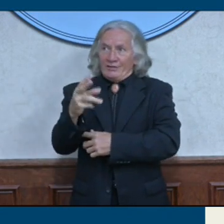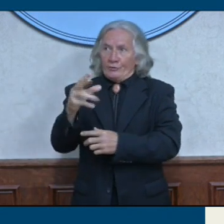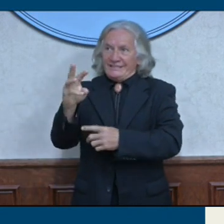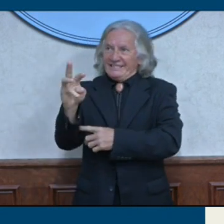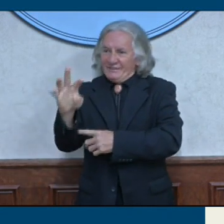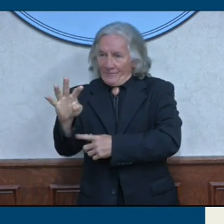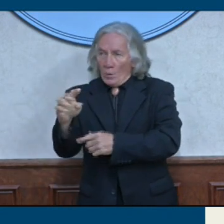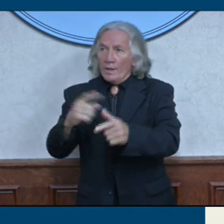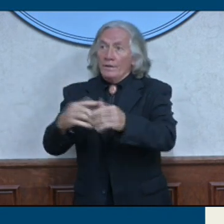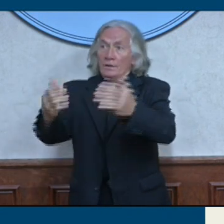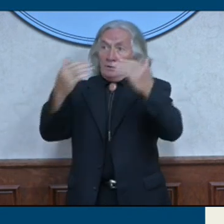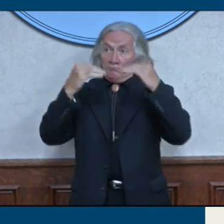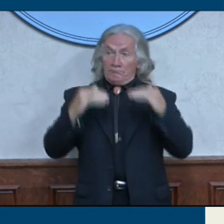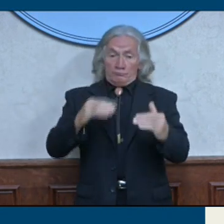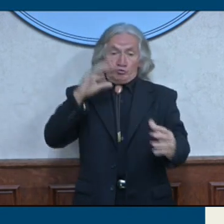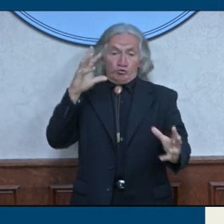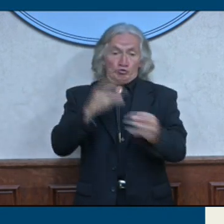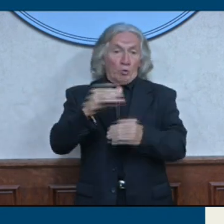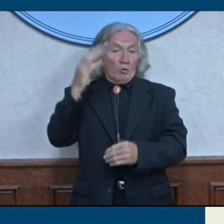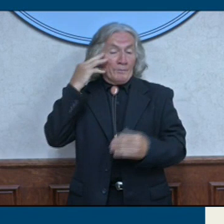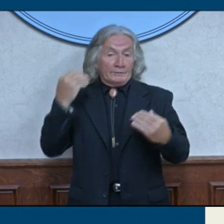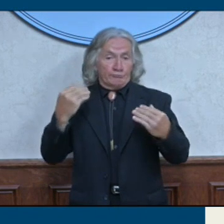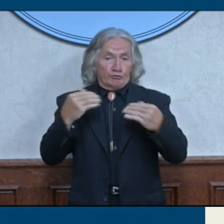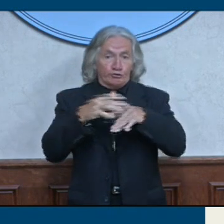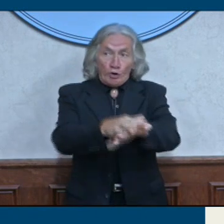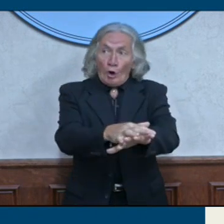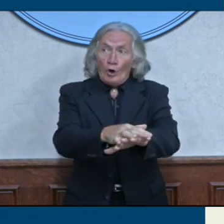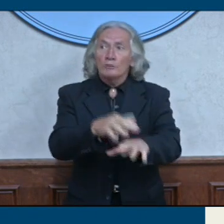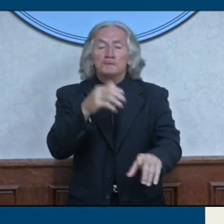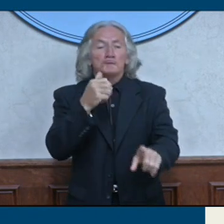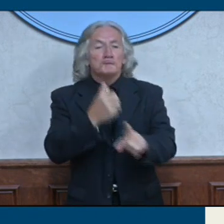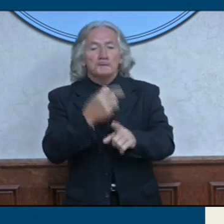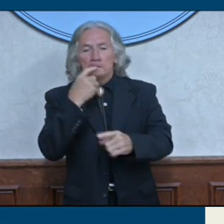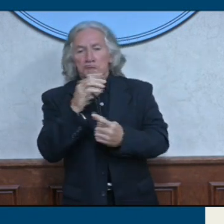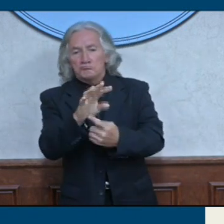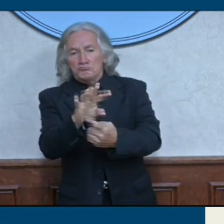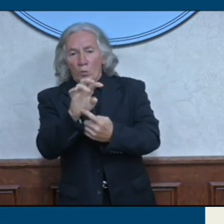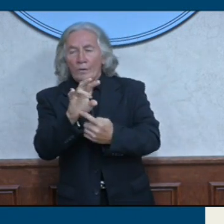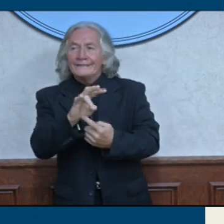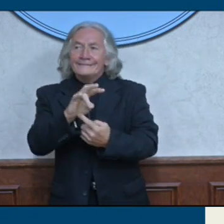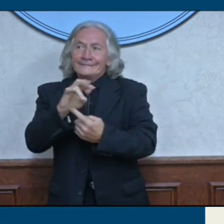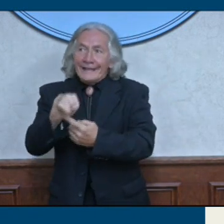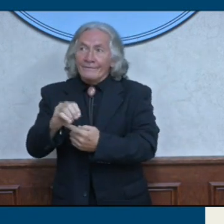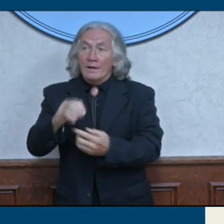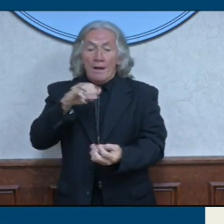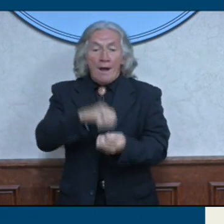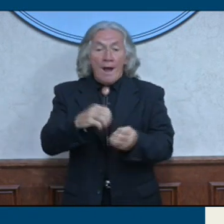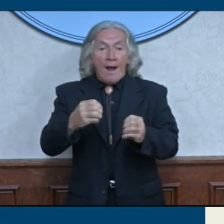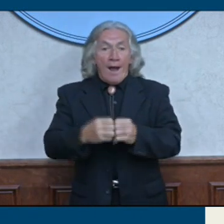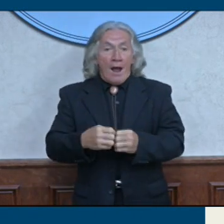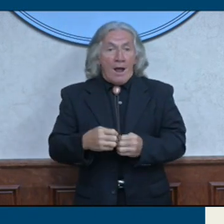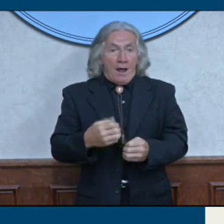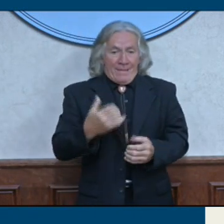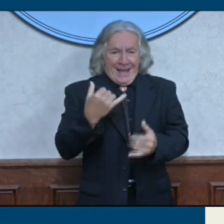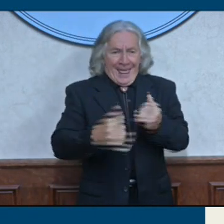THIS POINT IN TIME IS 31% THAT'S 563 BEDS ICU BEDS ABOUT 563 IS 64. AND THE TOTAL